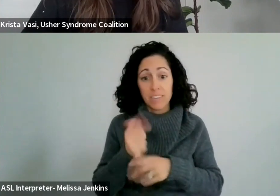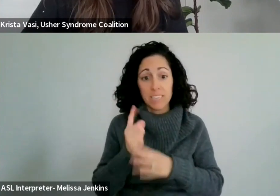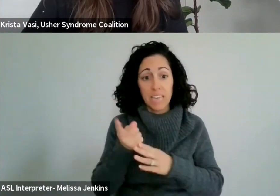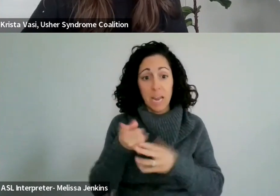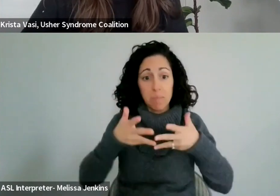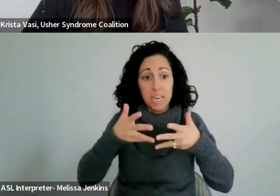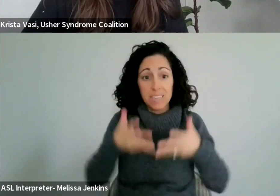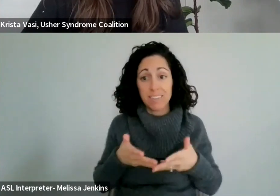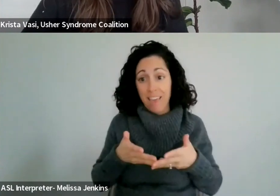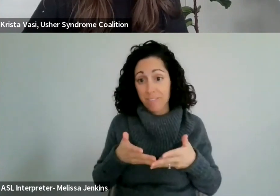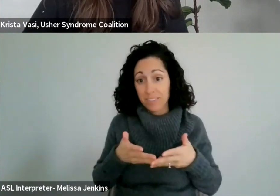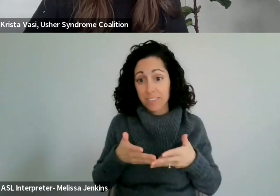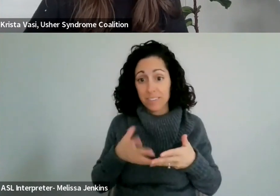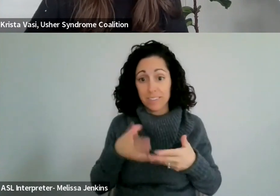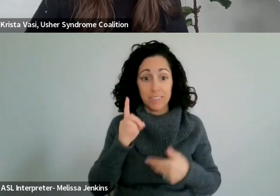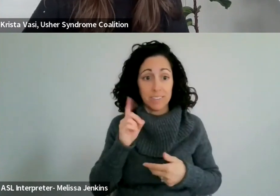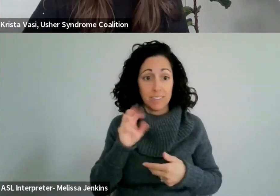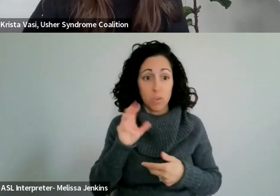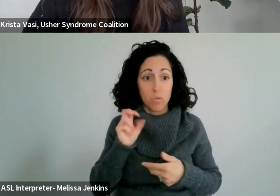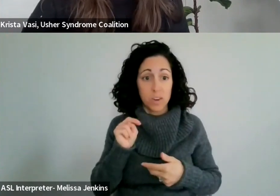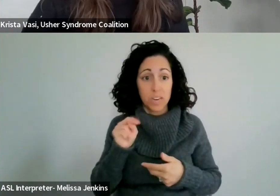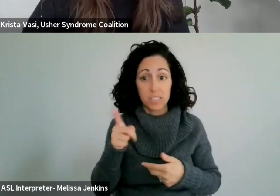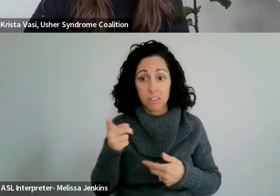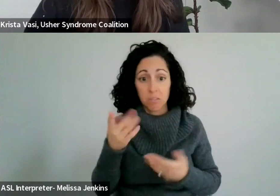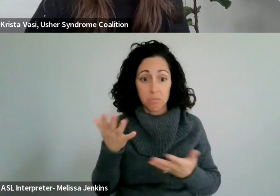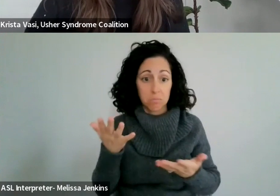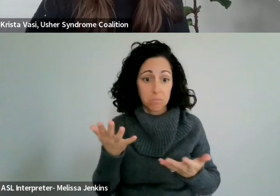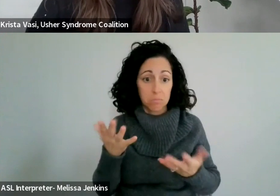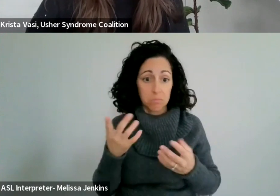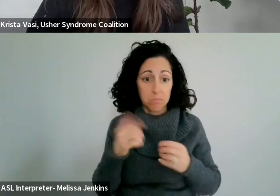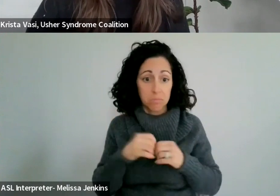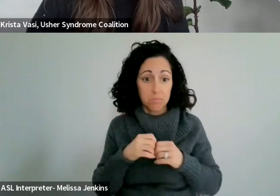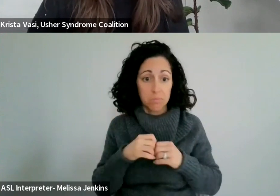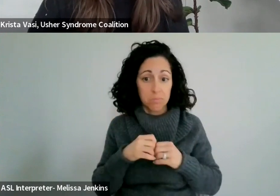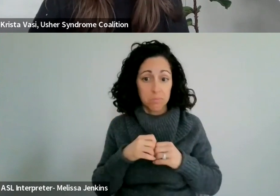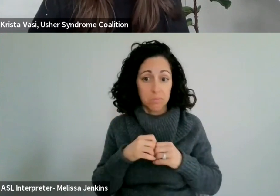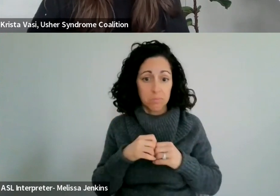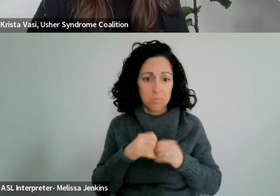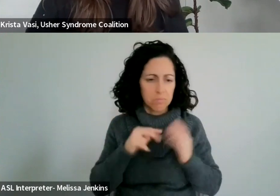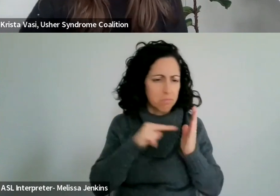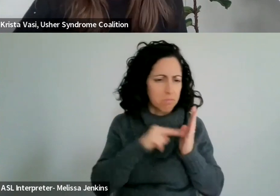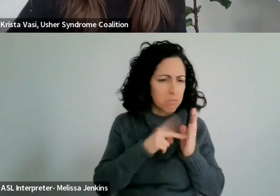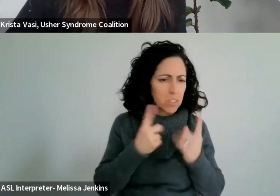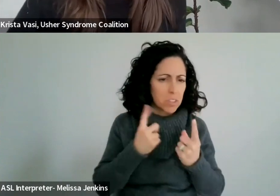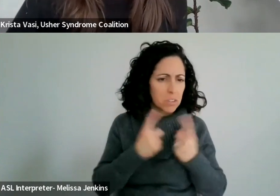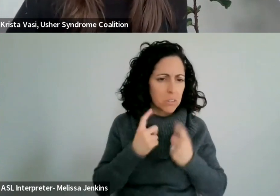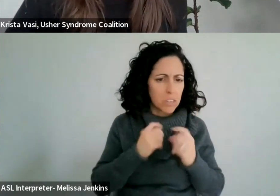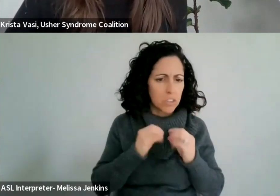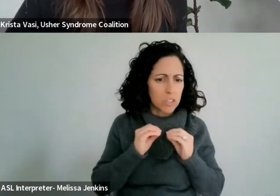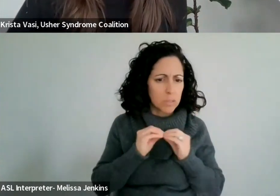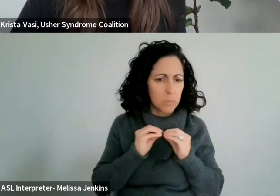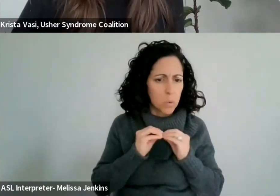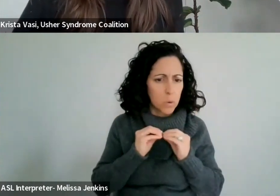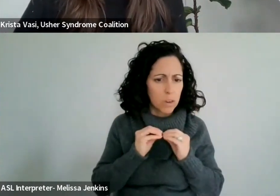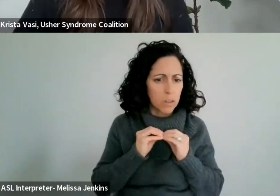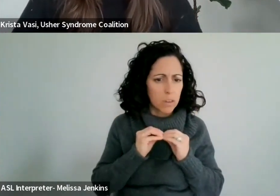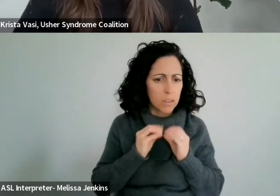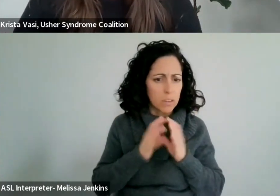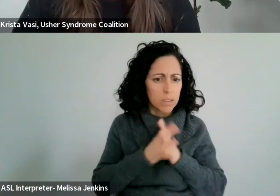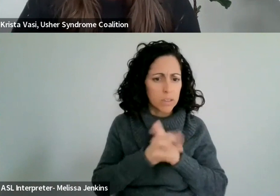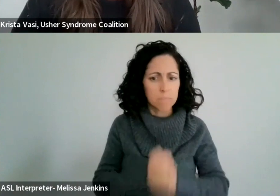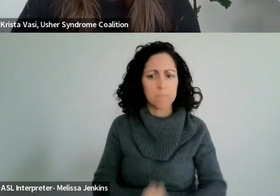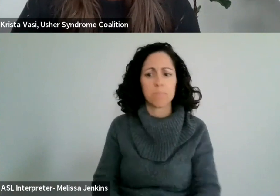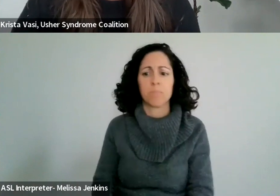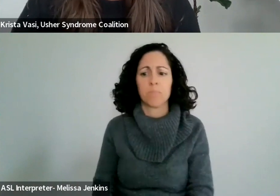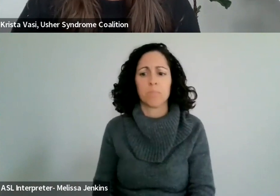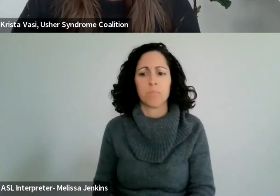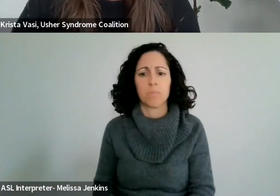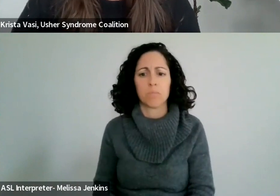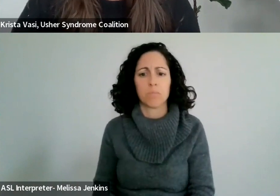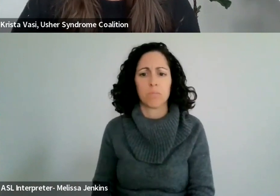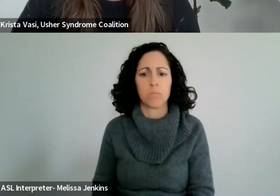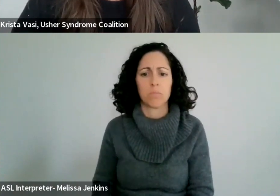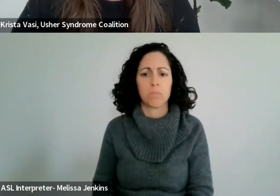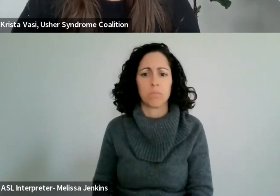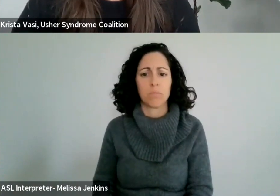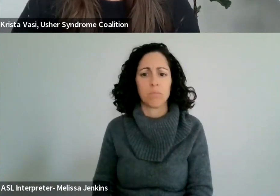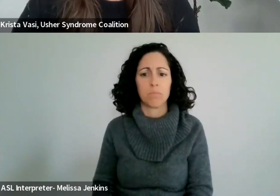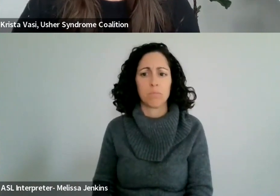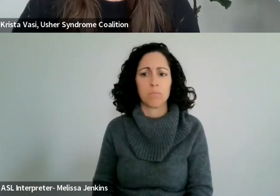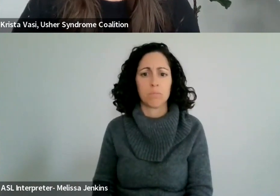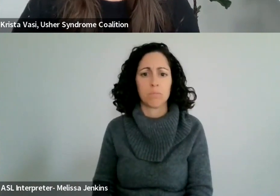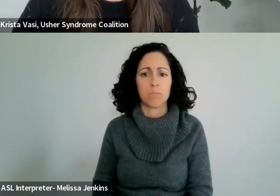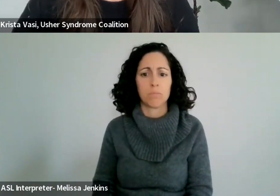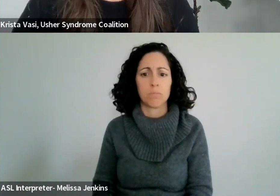a look at some more questions.